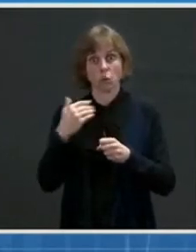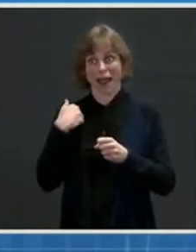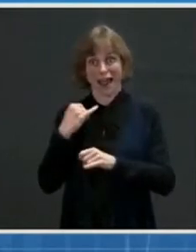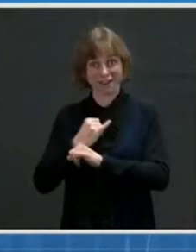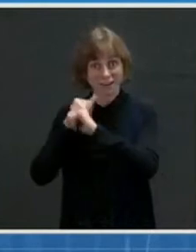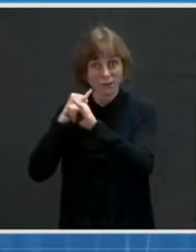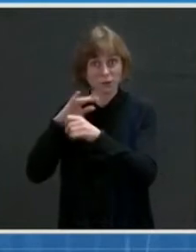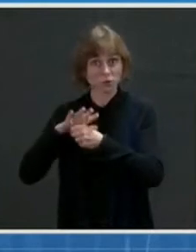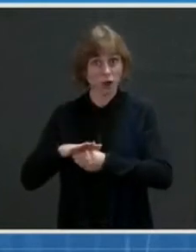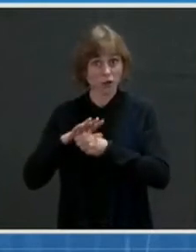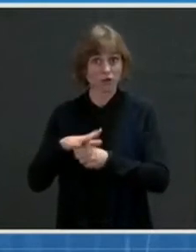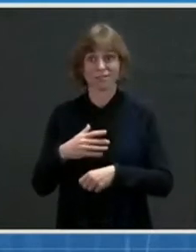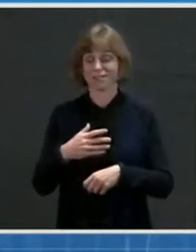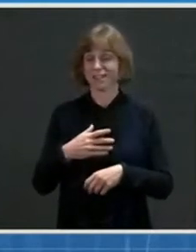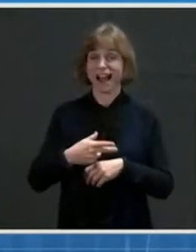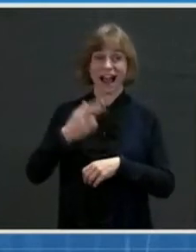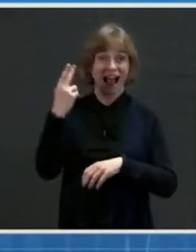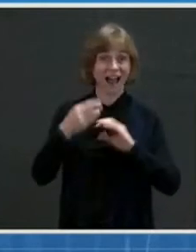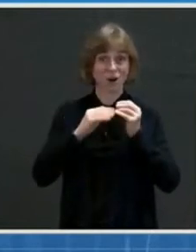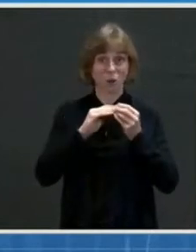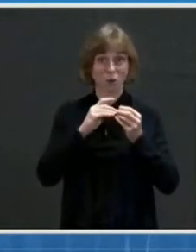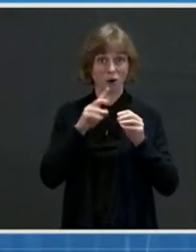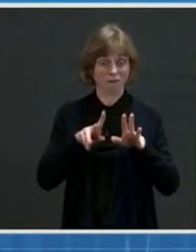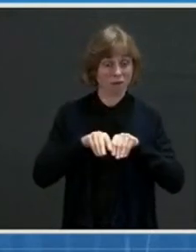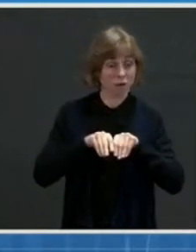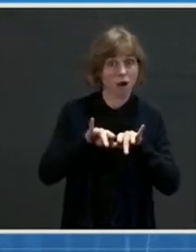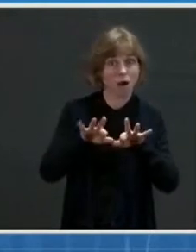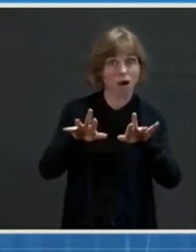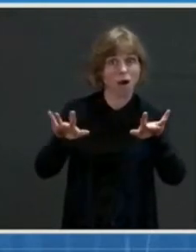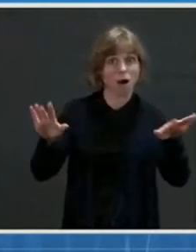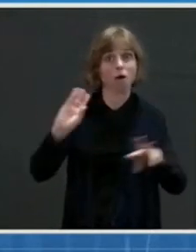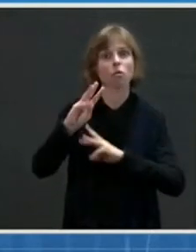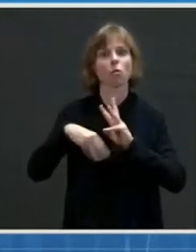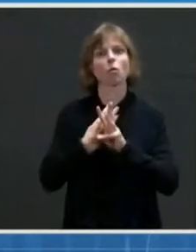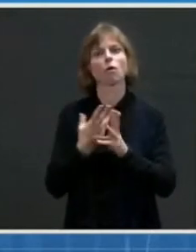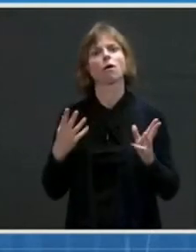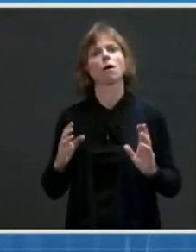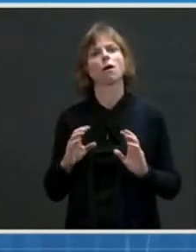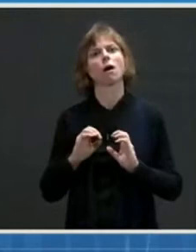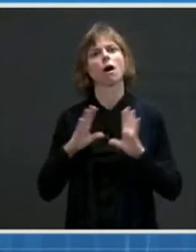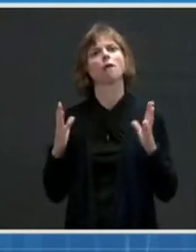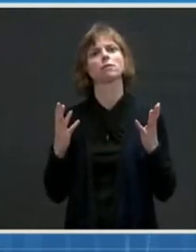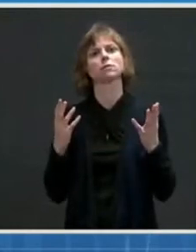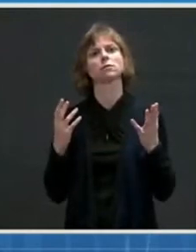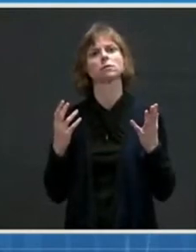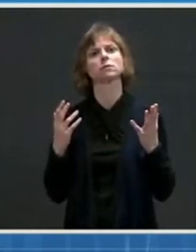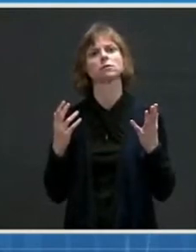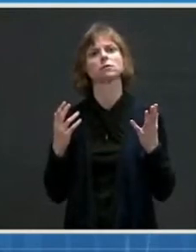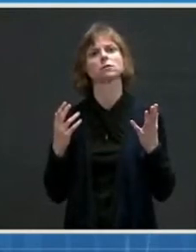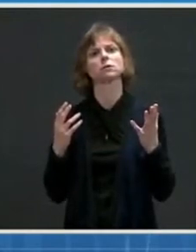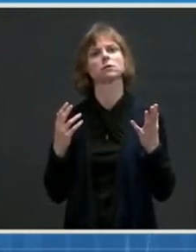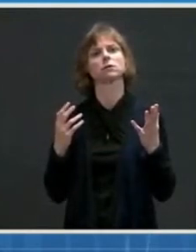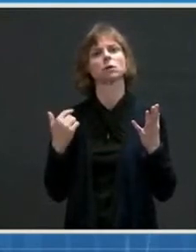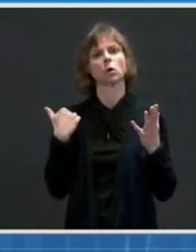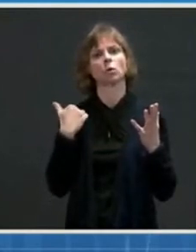WITH ALL OF THE PRESSURES THAT ARE GOING ON AND THE HIGH DEGREE OF REPLICATION